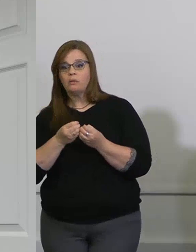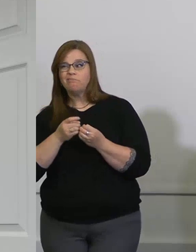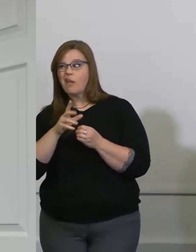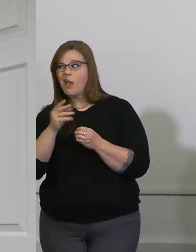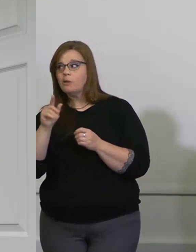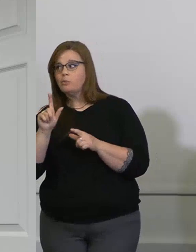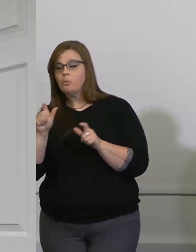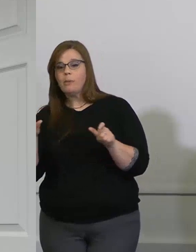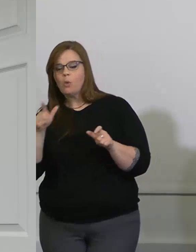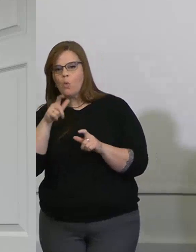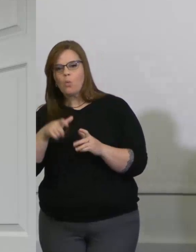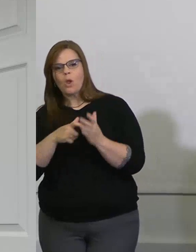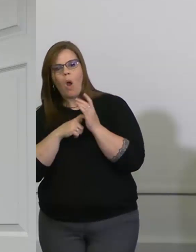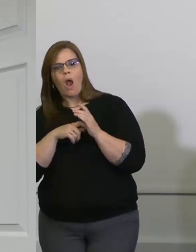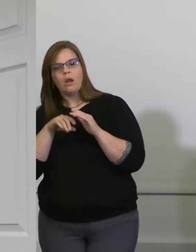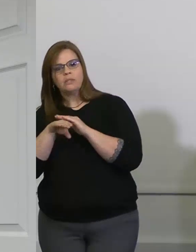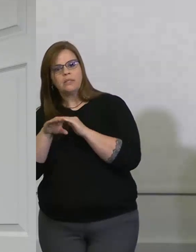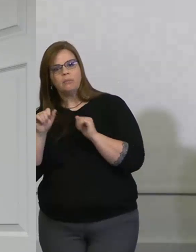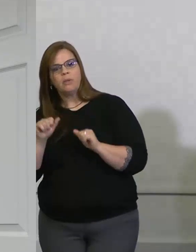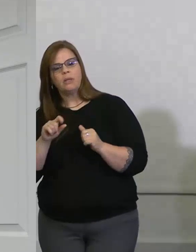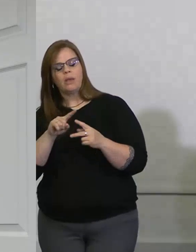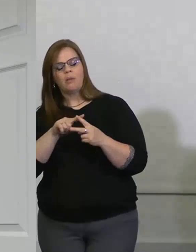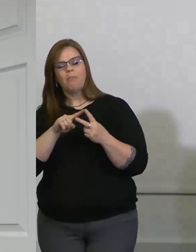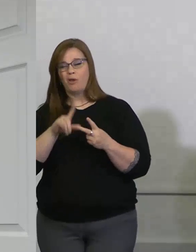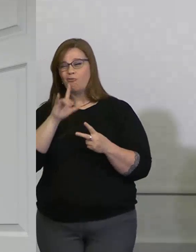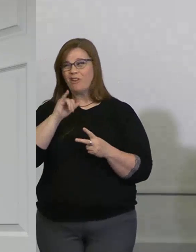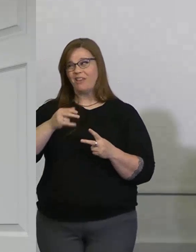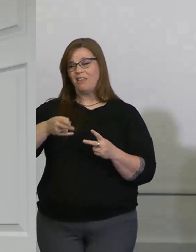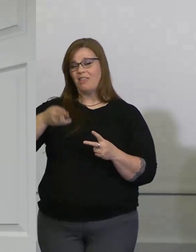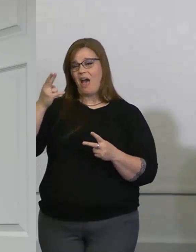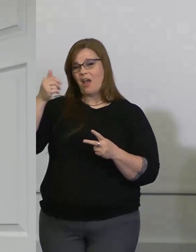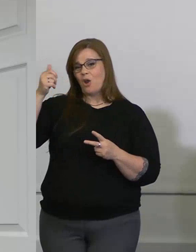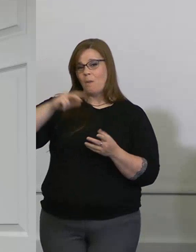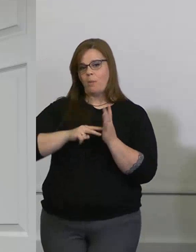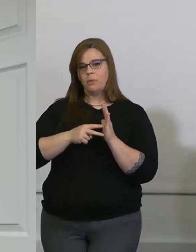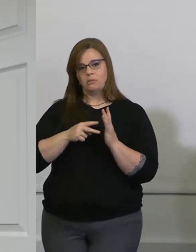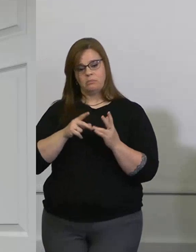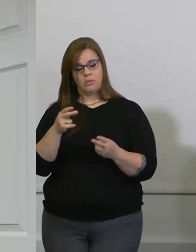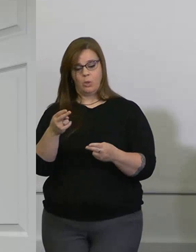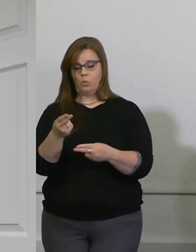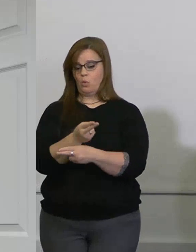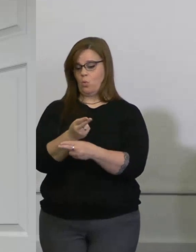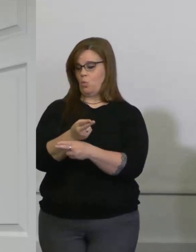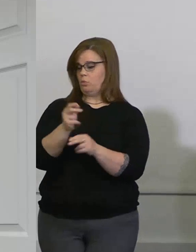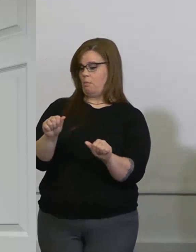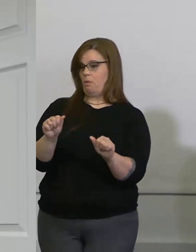But then really, I think the higher purpose is usable that provide an equitable experience for people with disabilities.